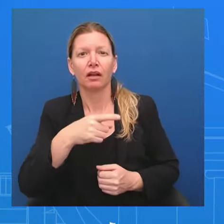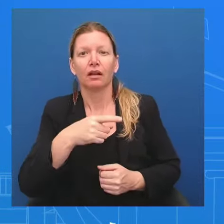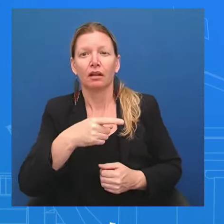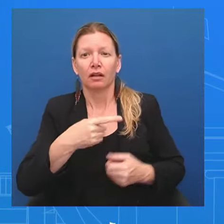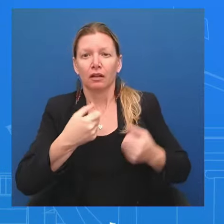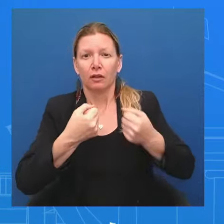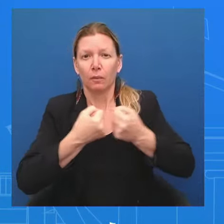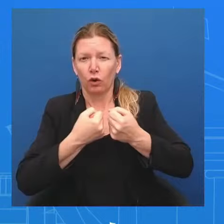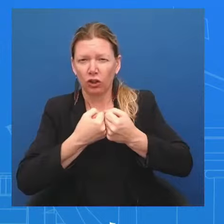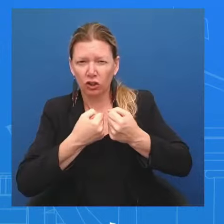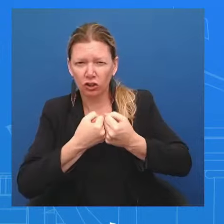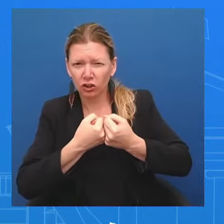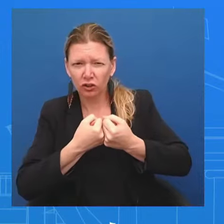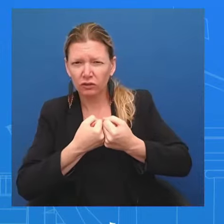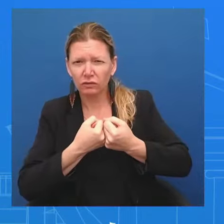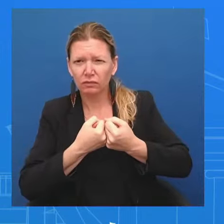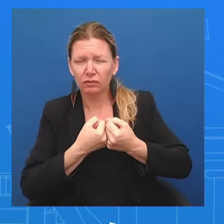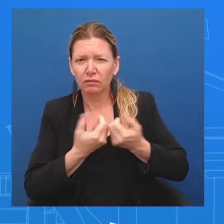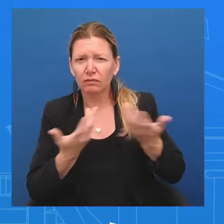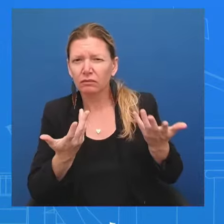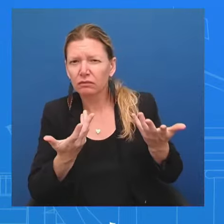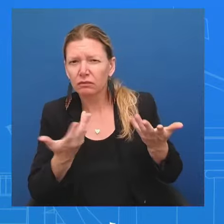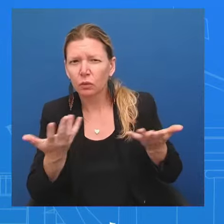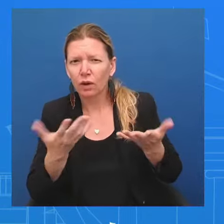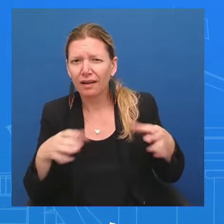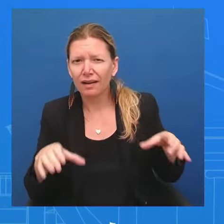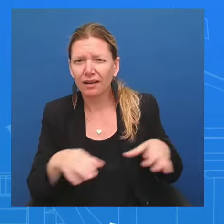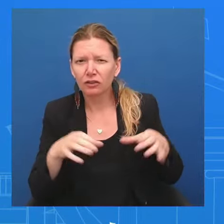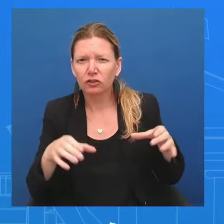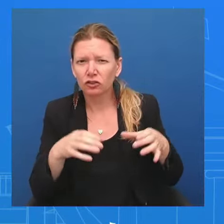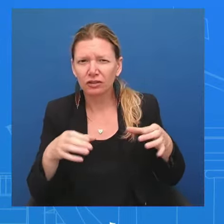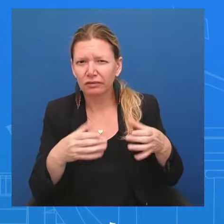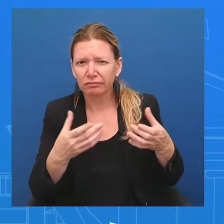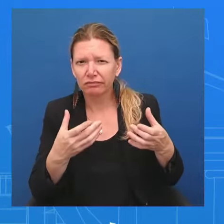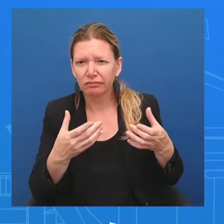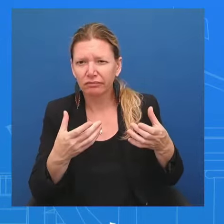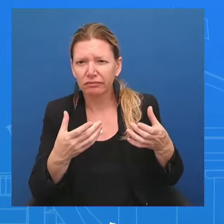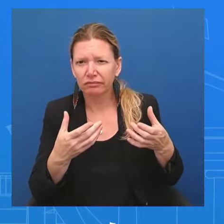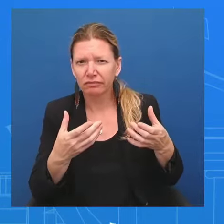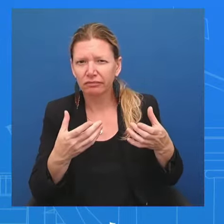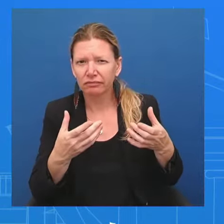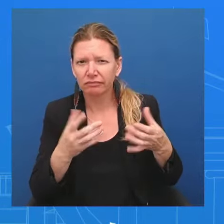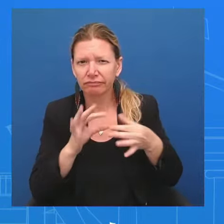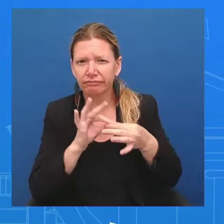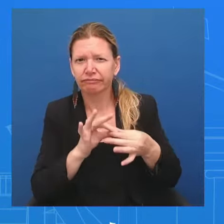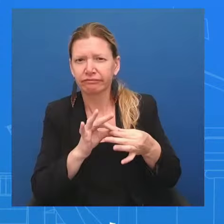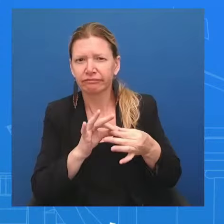the targeted actions in the past few weeks. How's it looking? Ms. Jean-Pierre: Look, you're right.